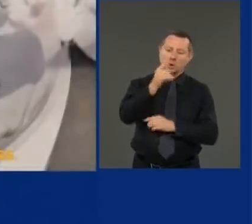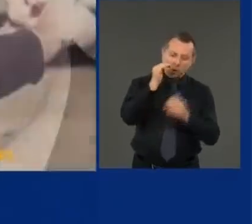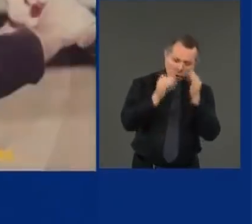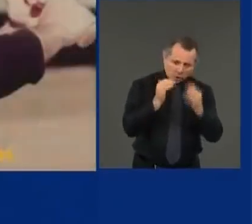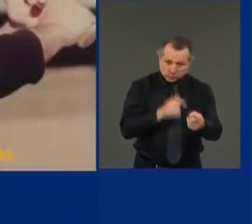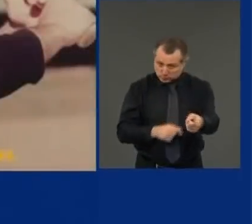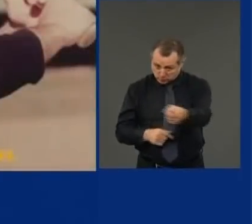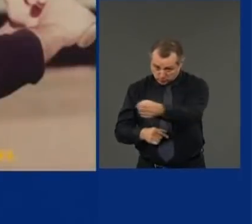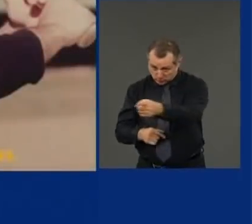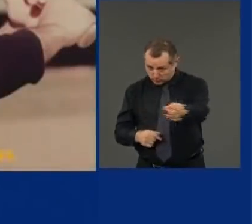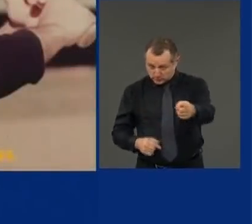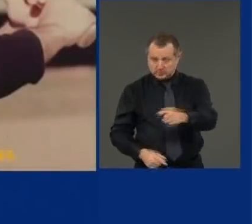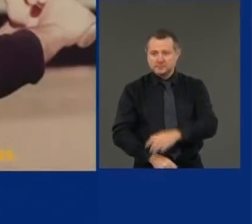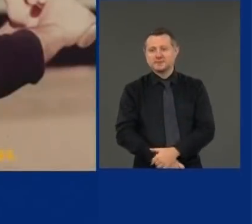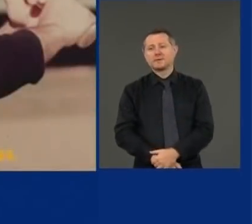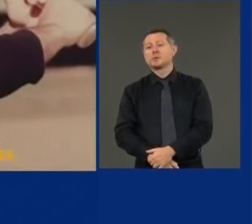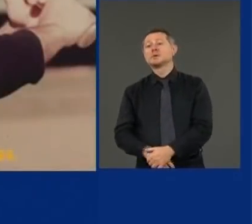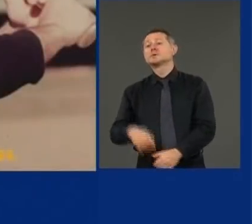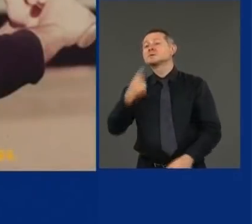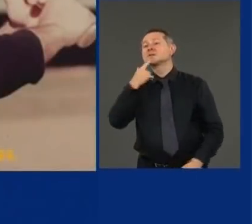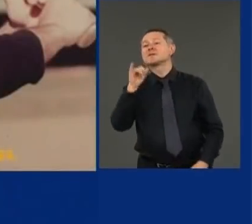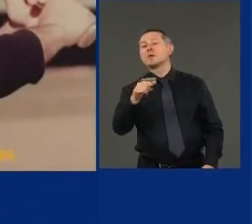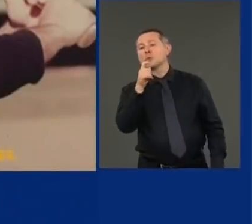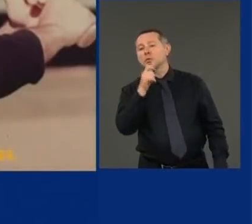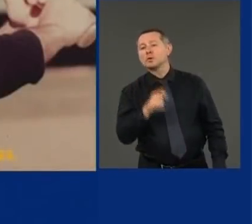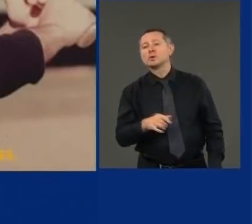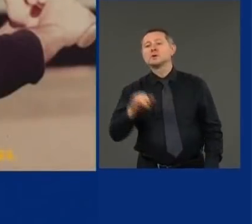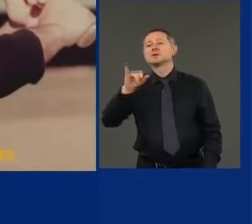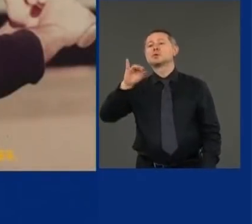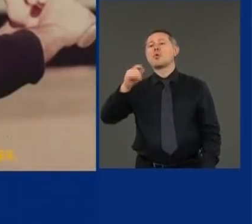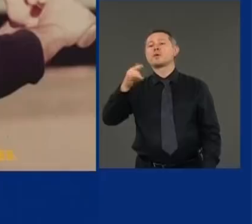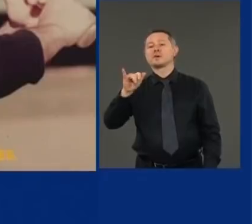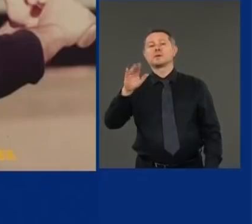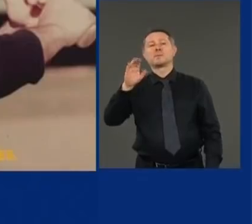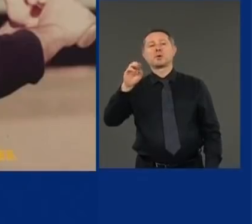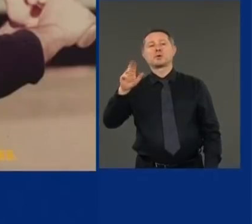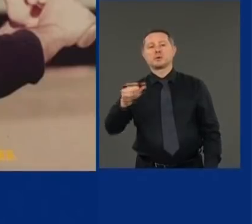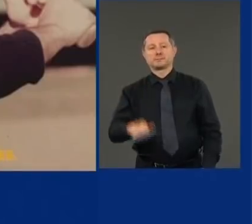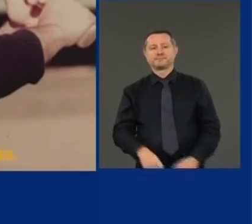WILL ROGERS SAID THAT. JUST SEEING IF YOU'RE PAYING ATTENTION. I KNOW IT'S A MONDAY MORNING,